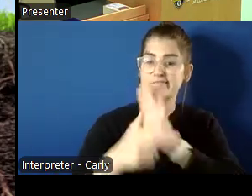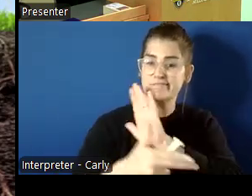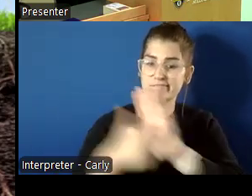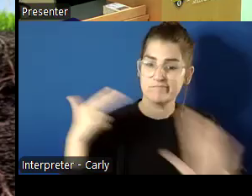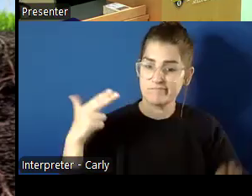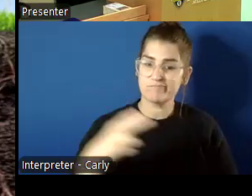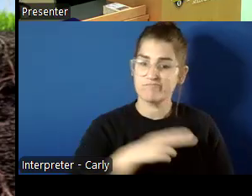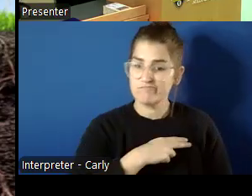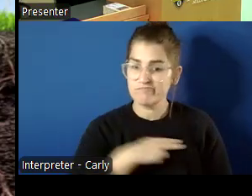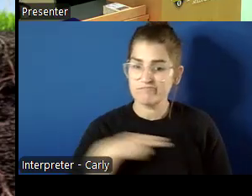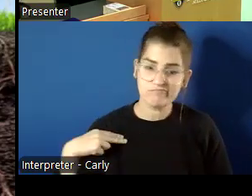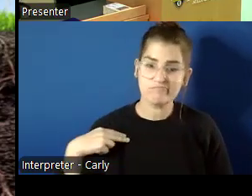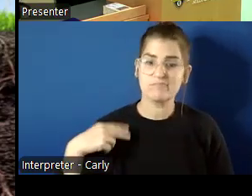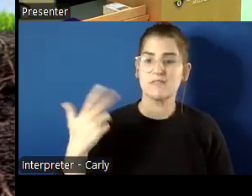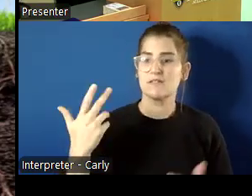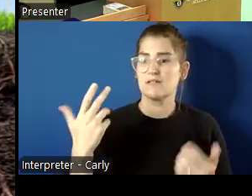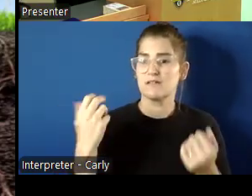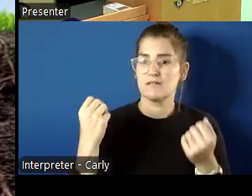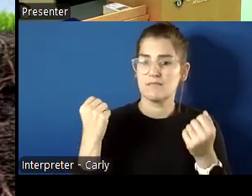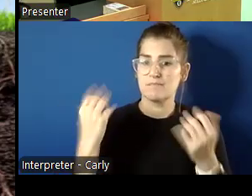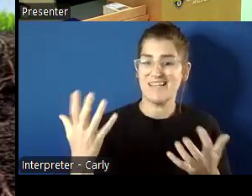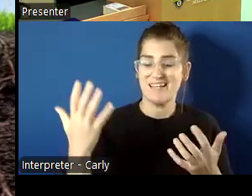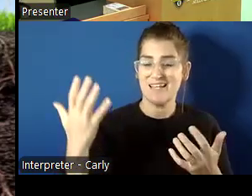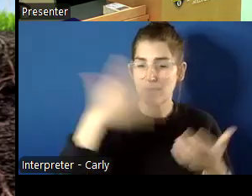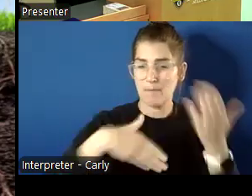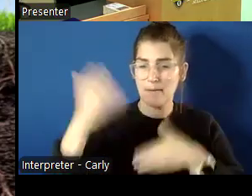life has involved a lot of overlooked factors. I'm going to talk about the overlooked factors